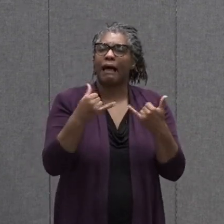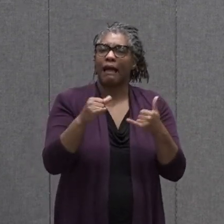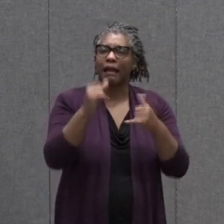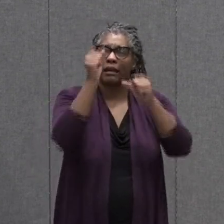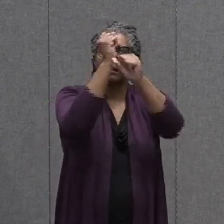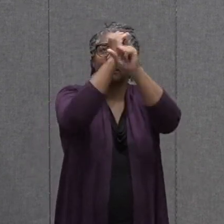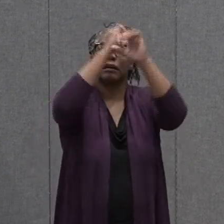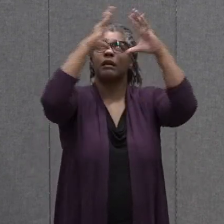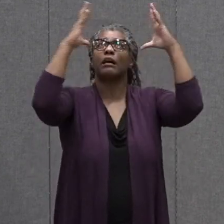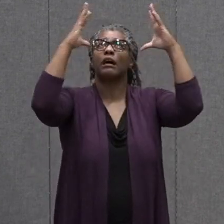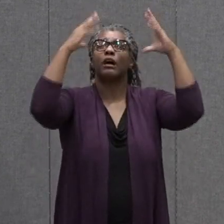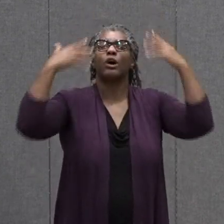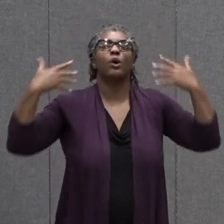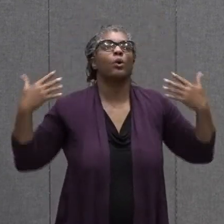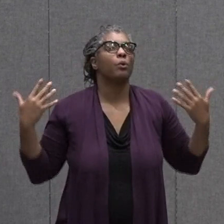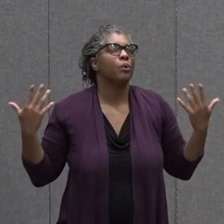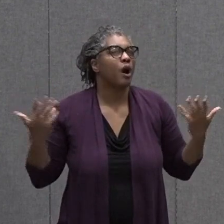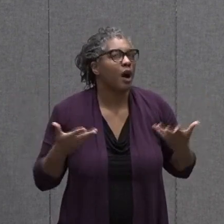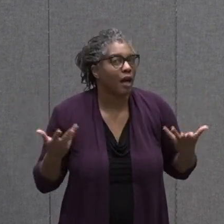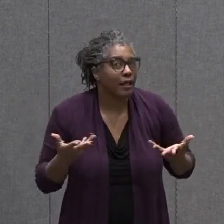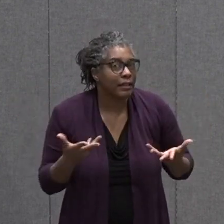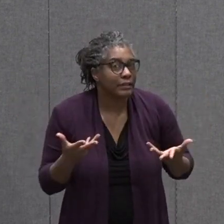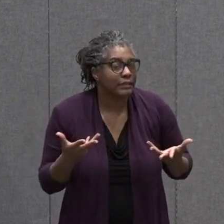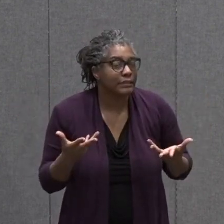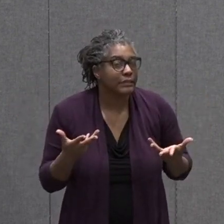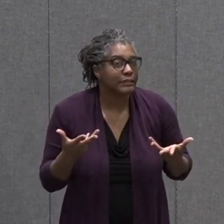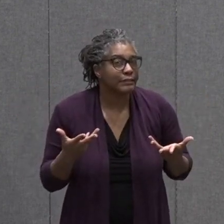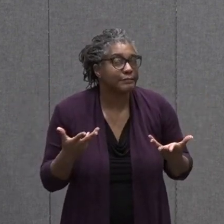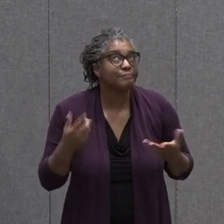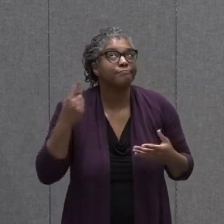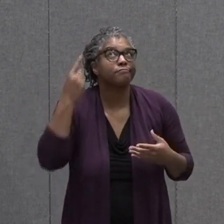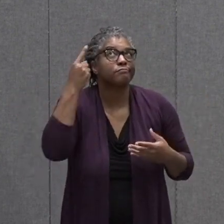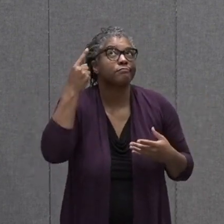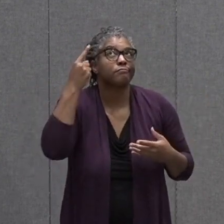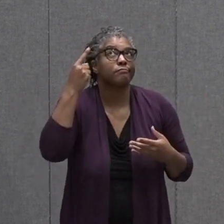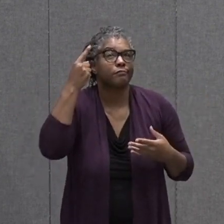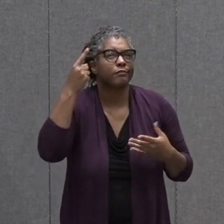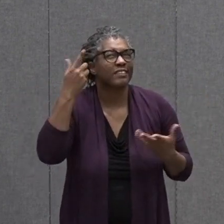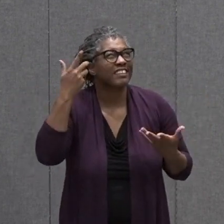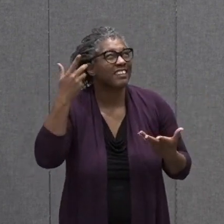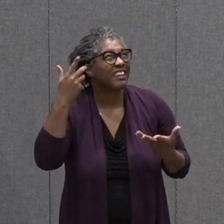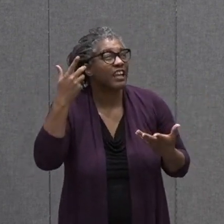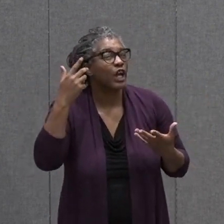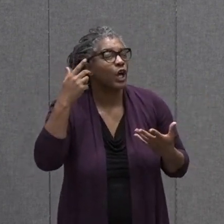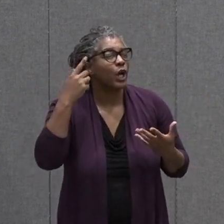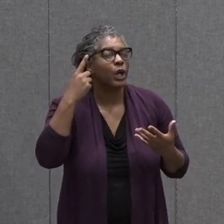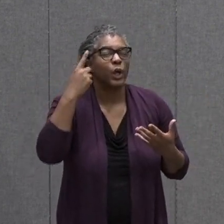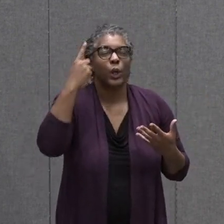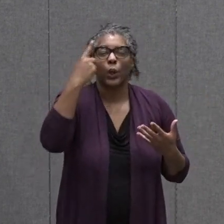What does it look like when you play? What does it sound like when you play?